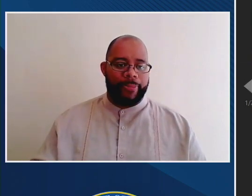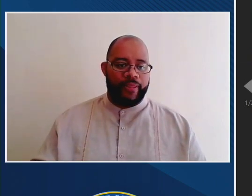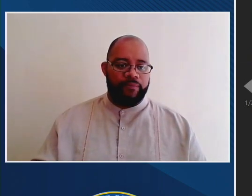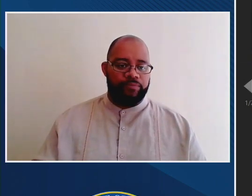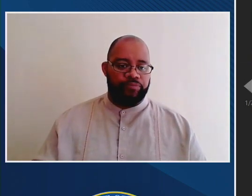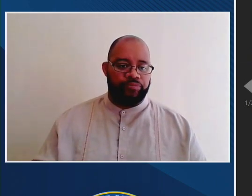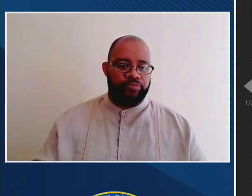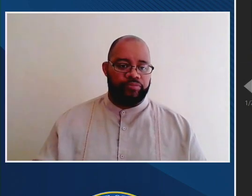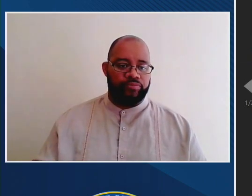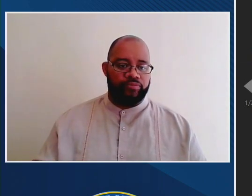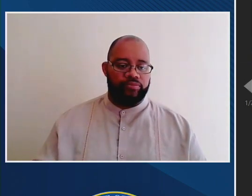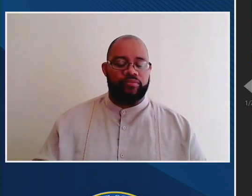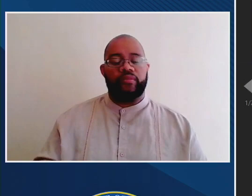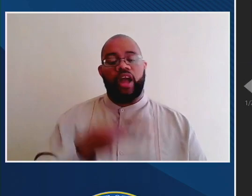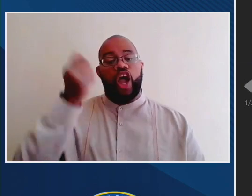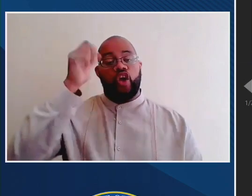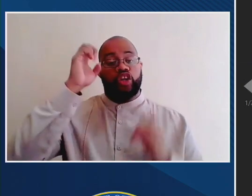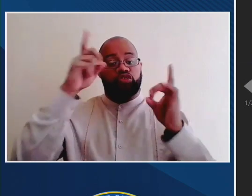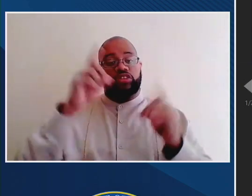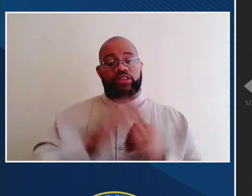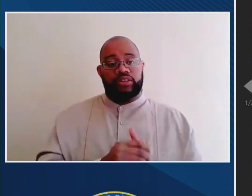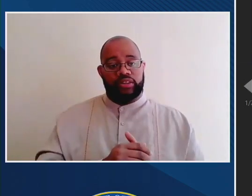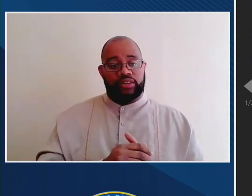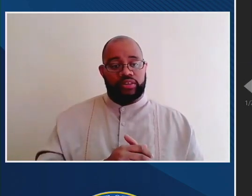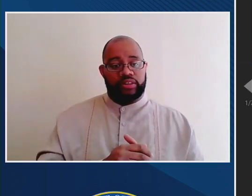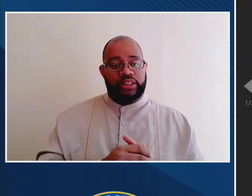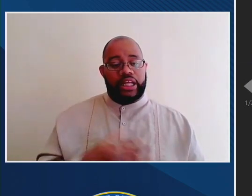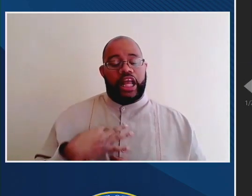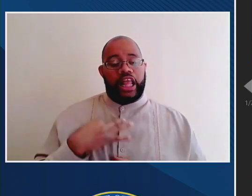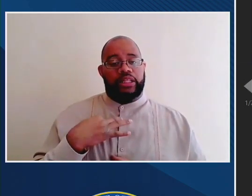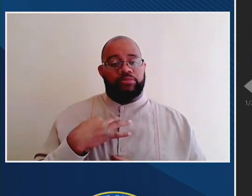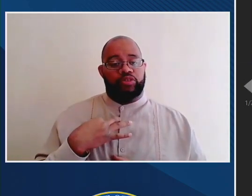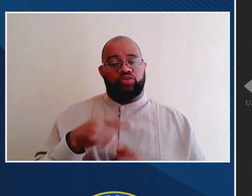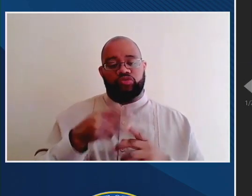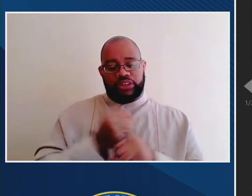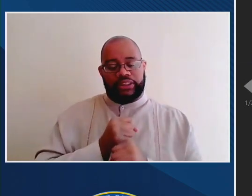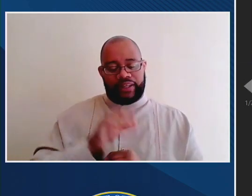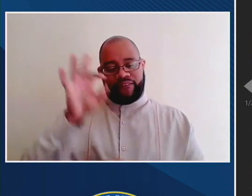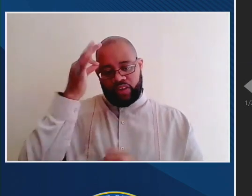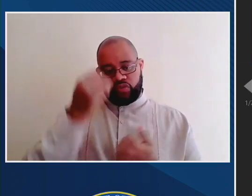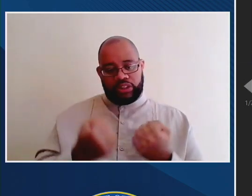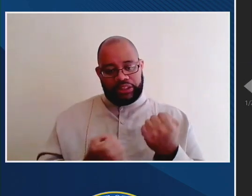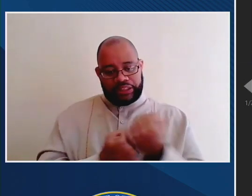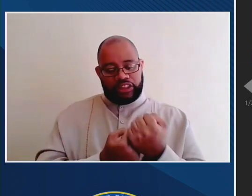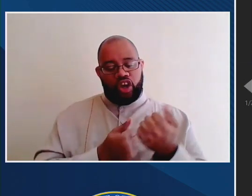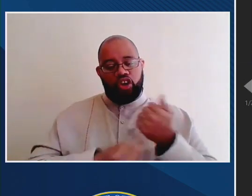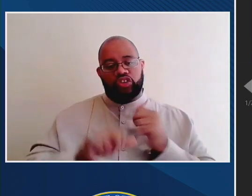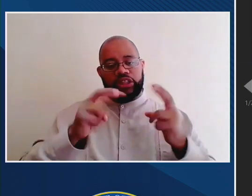higher education eligible to receive Federal assistance under Title III, parts